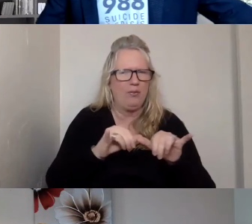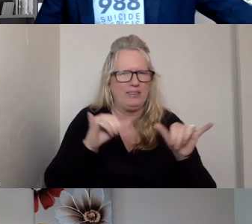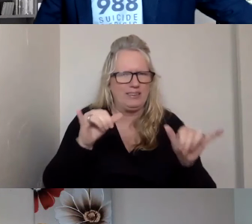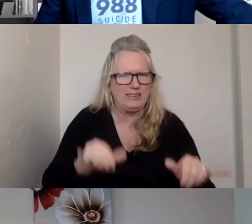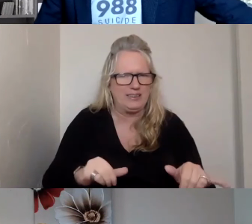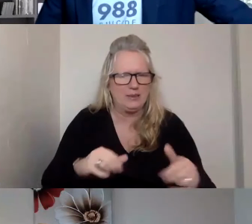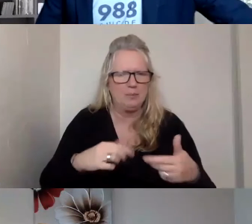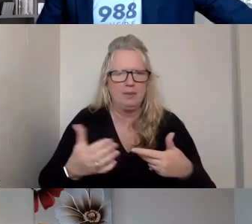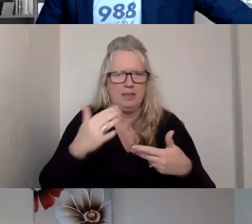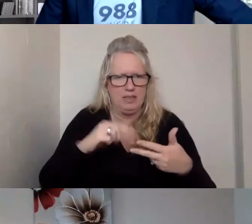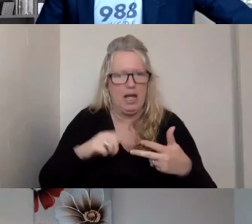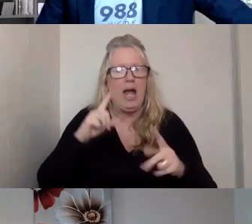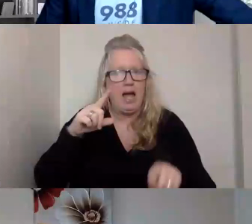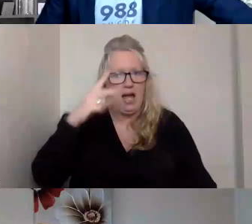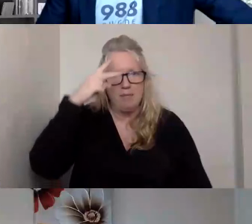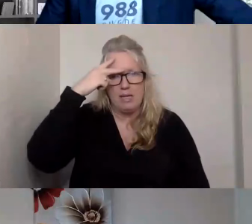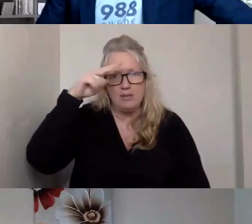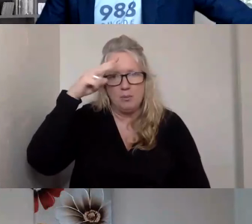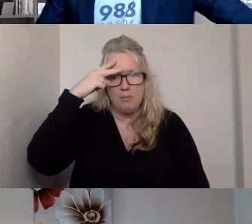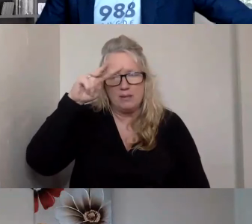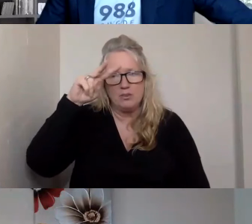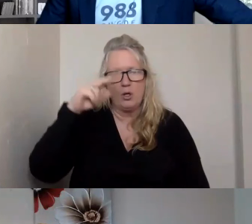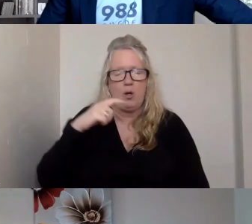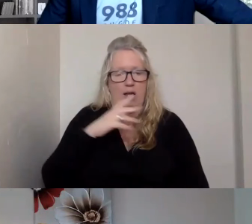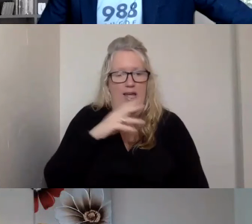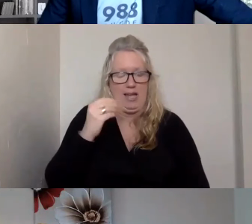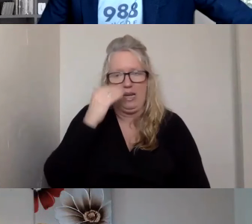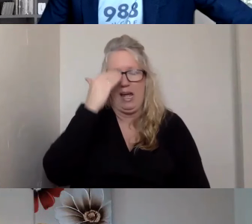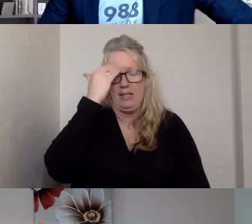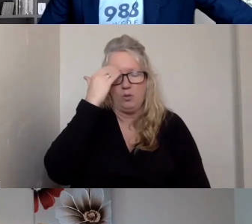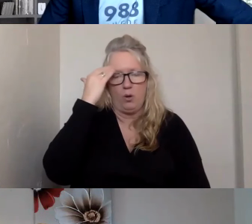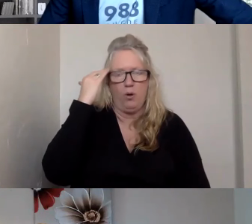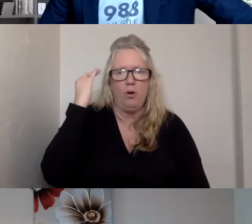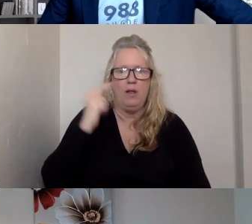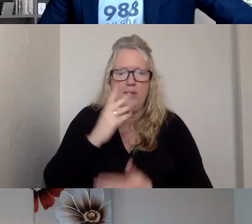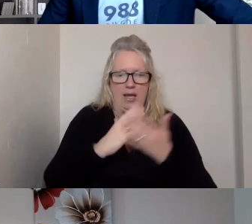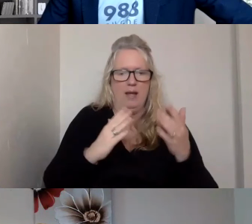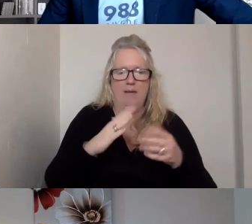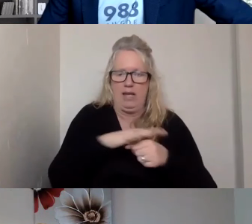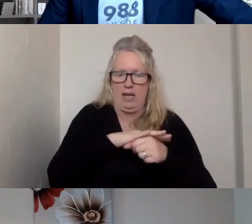I HAVE BEEN IN MEXICO AND I KNOW THEY HAVE AREAS OF OPPORTUNITY.